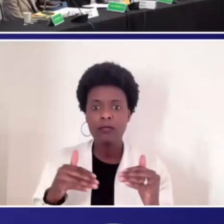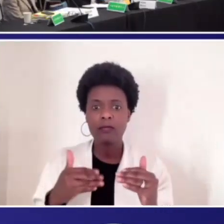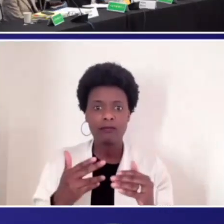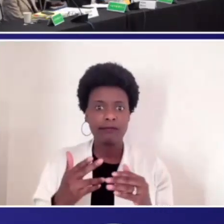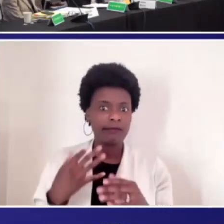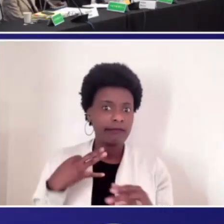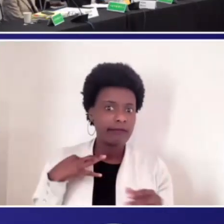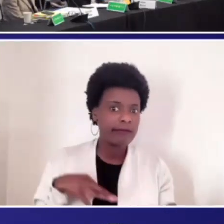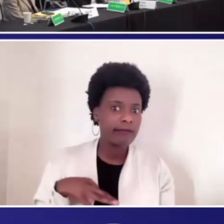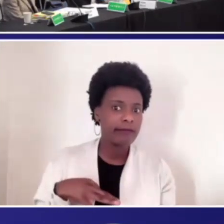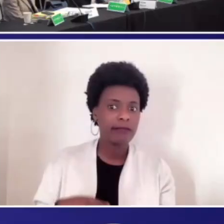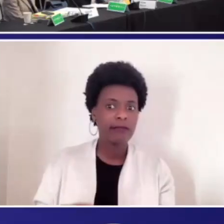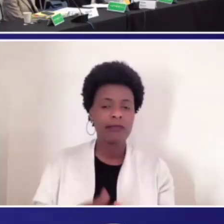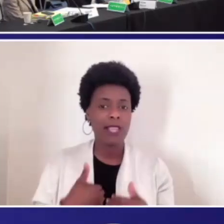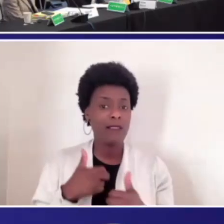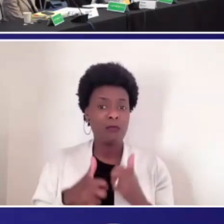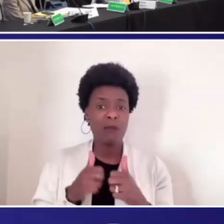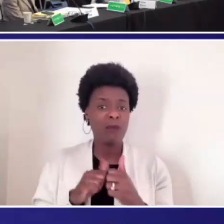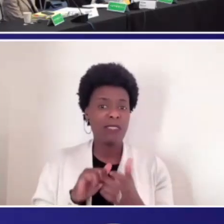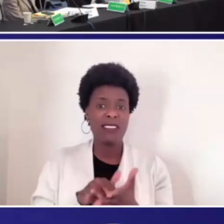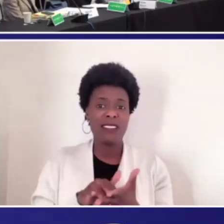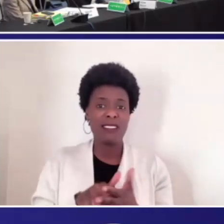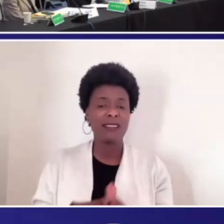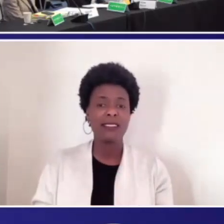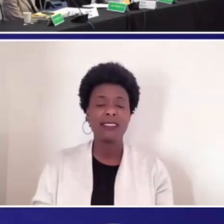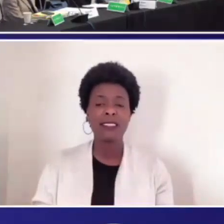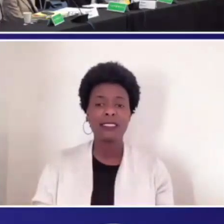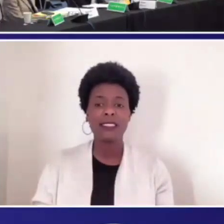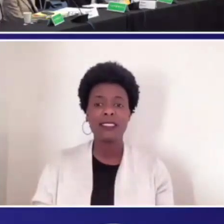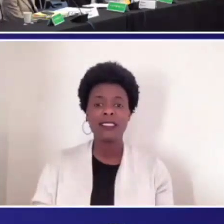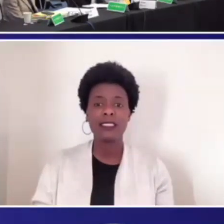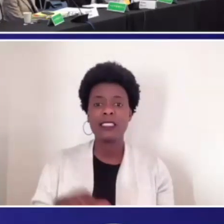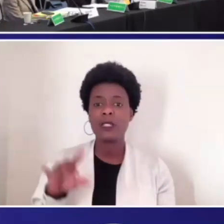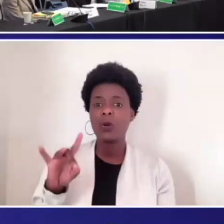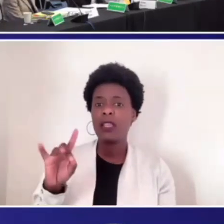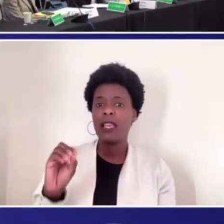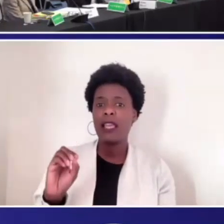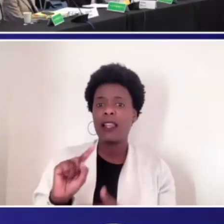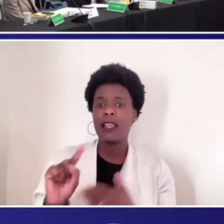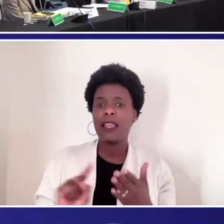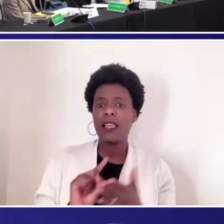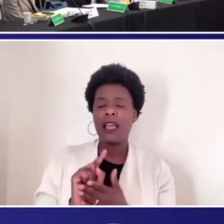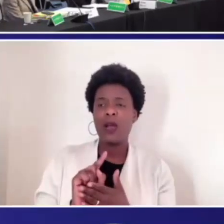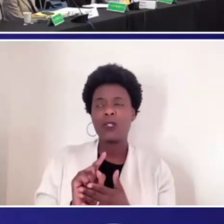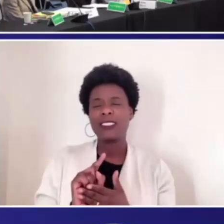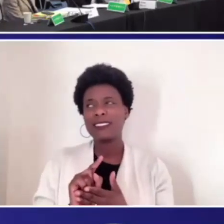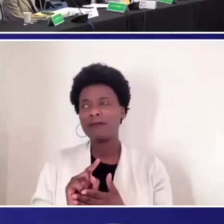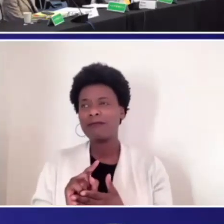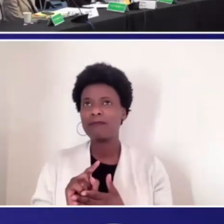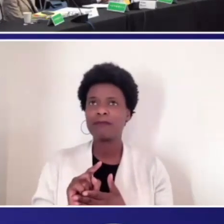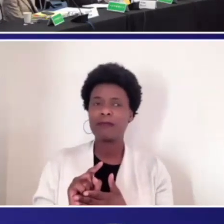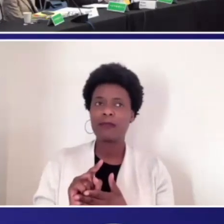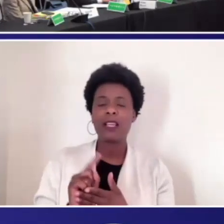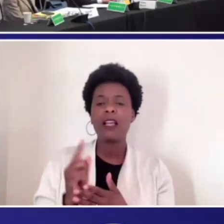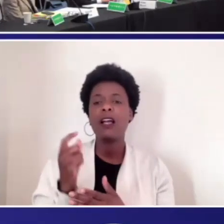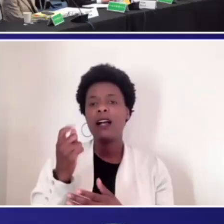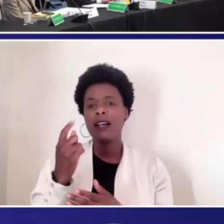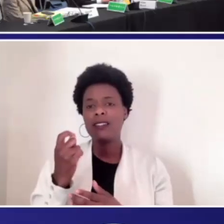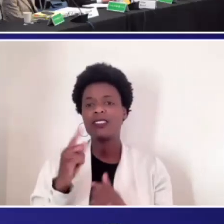And I just -- I have a problem with it. So the 80-hour mark, you know, I understand how Alex and Andrew came up